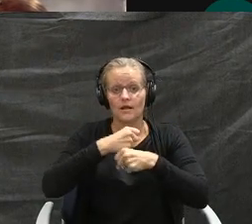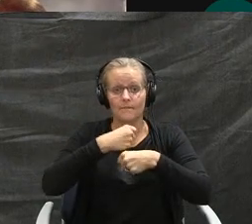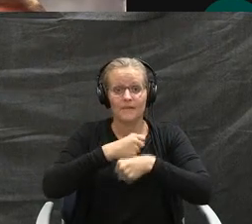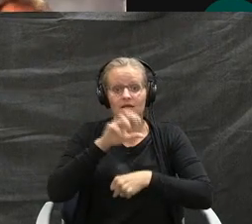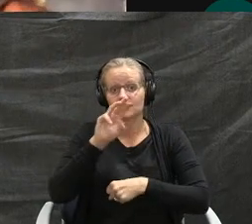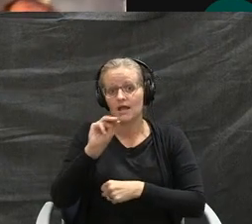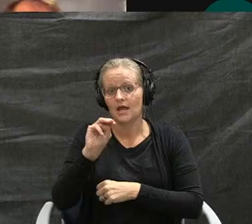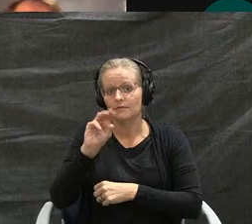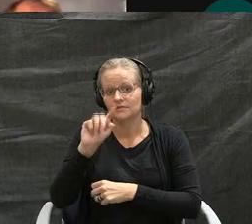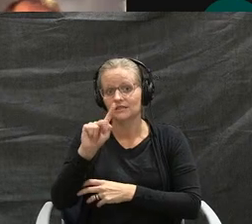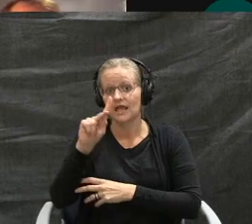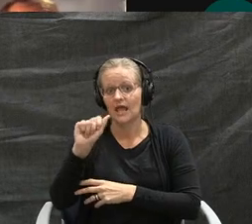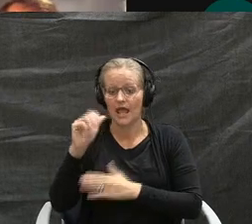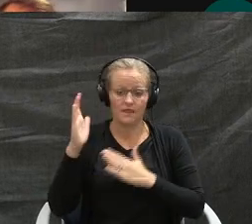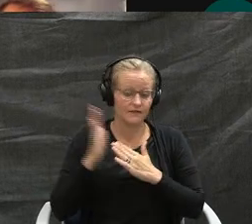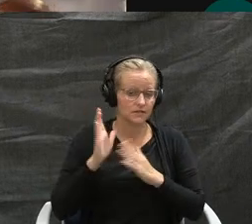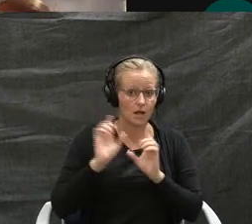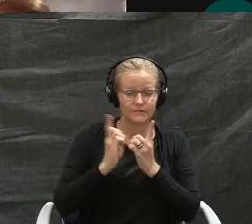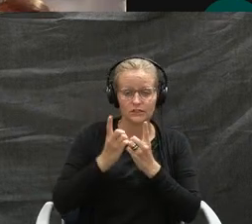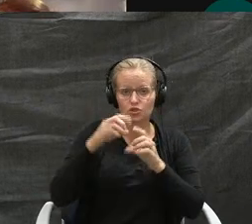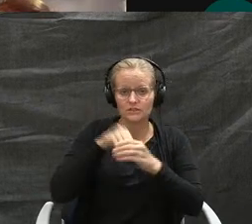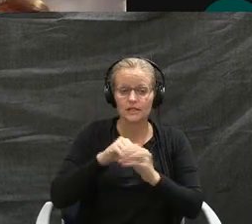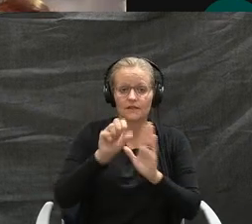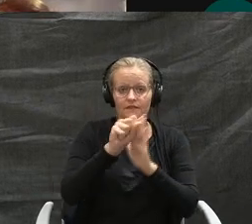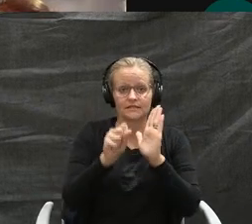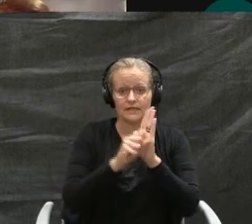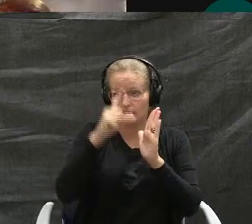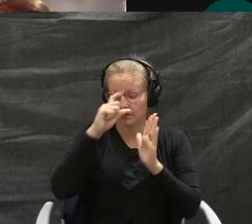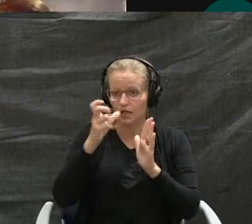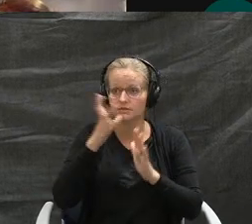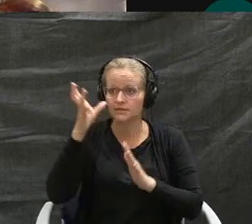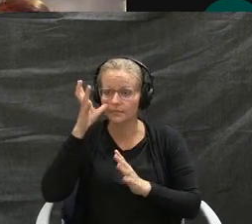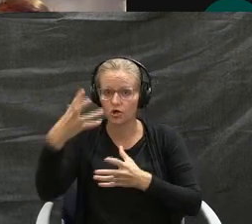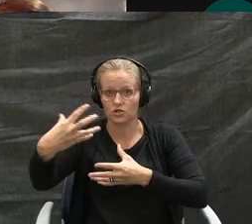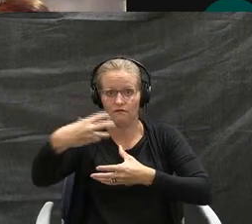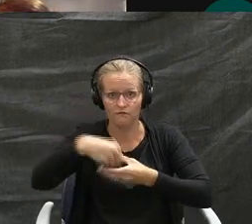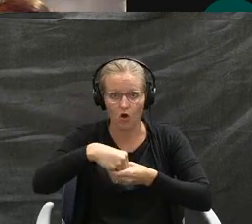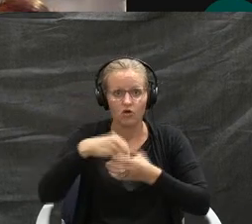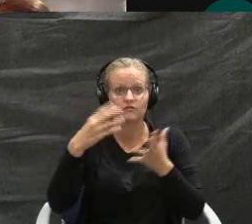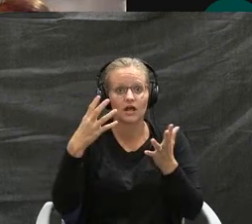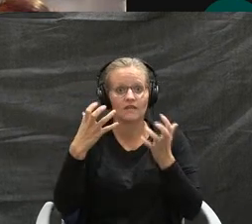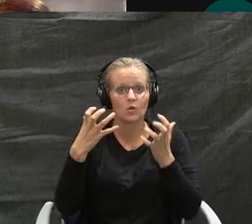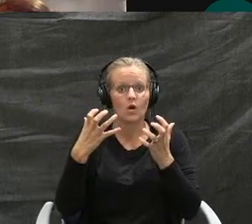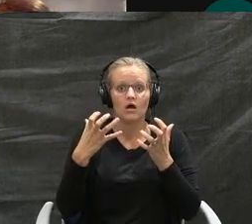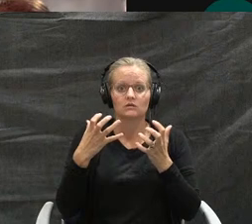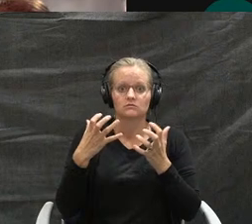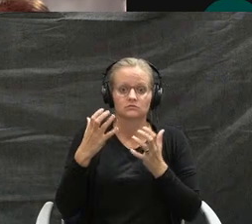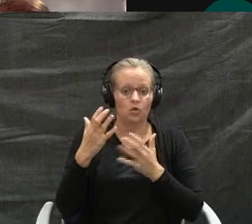the parents care so much. You're so supportive there engage what's? Test for their students in their specific pathway to